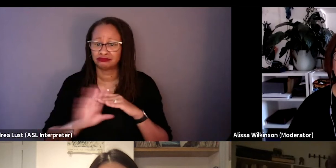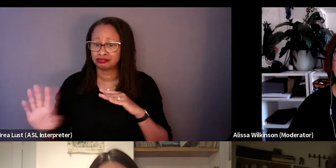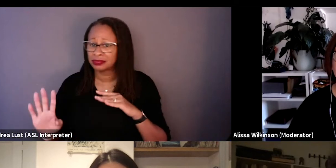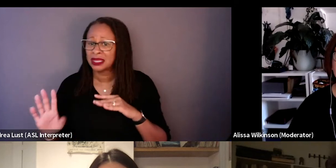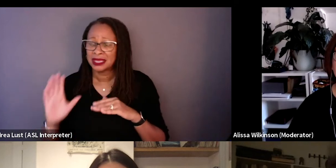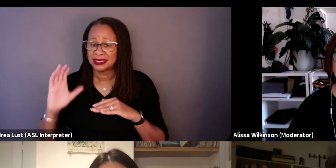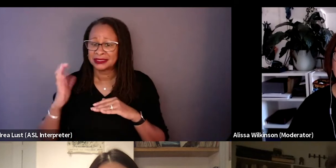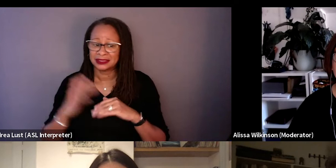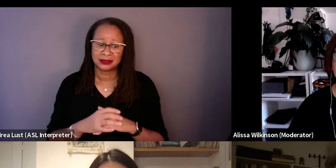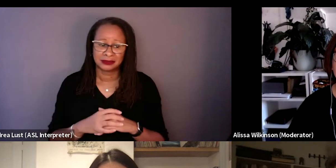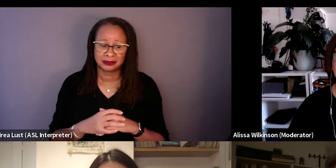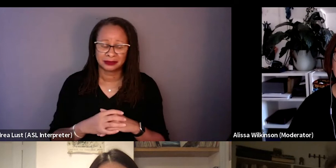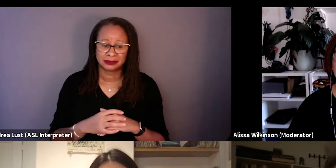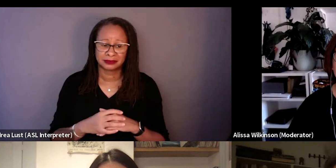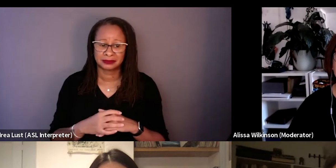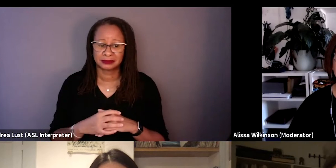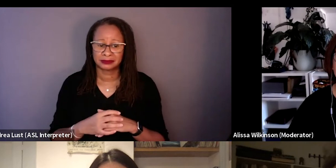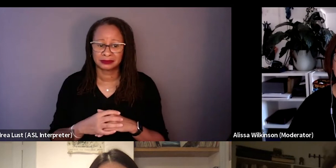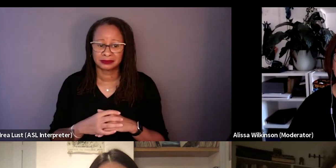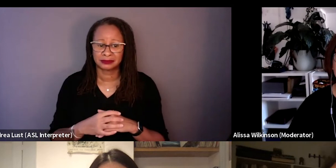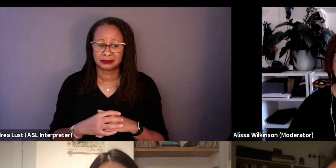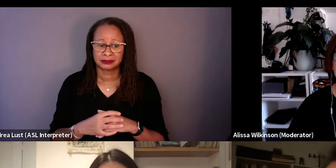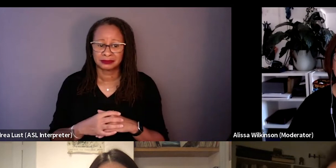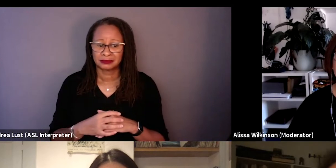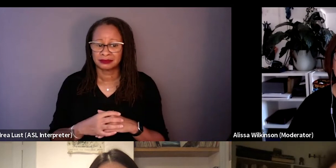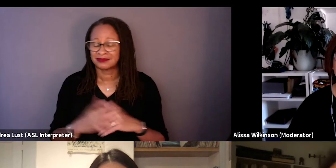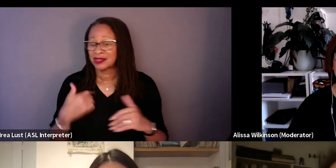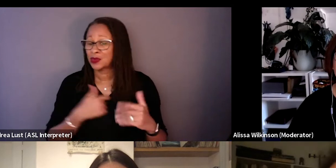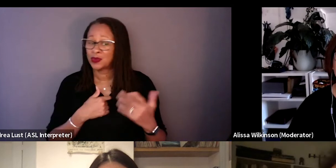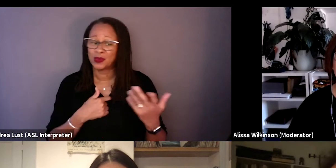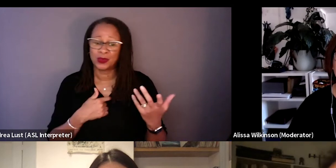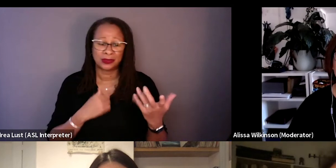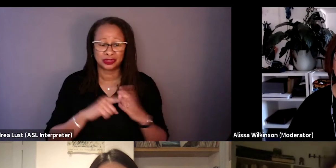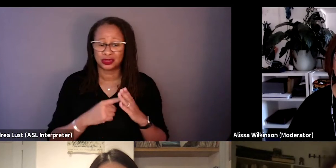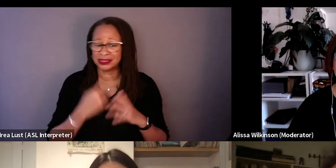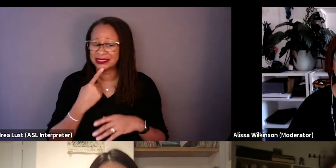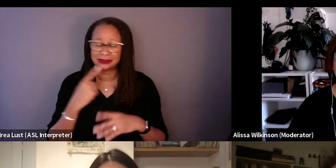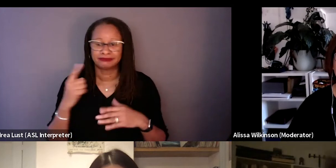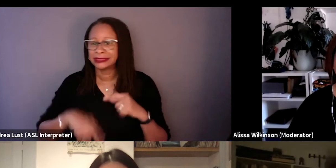She had flee, but I was, and we were starting the saying, it can't, it just can't,